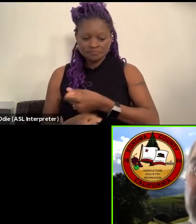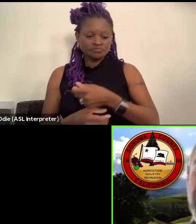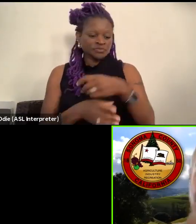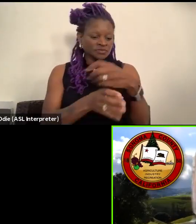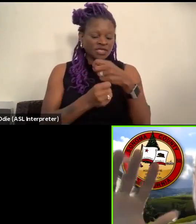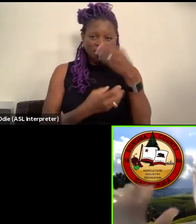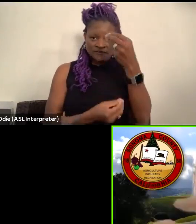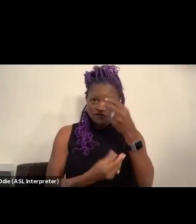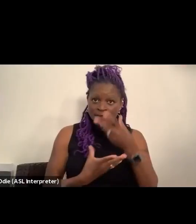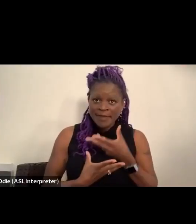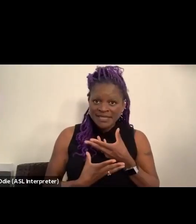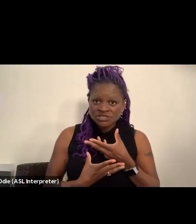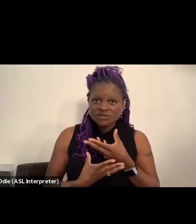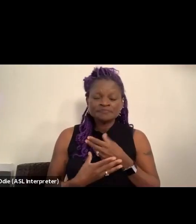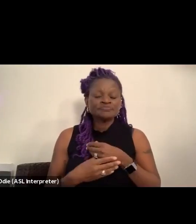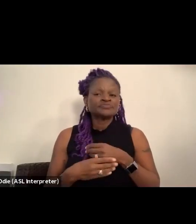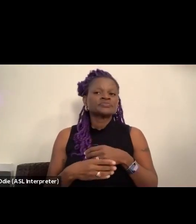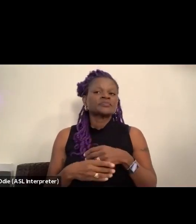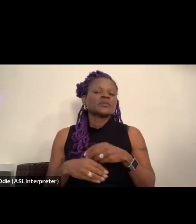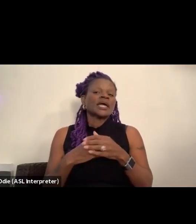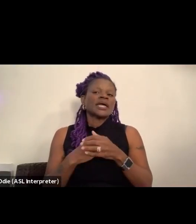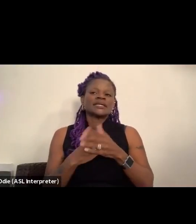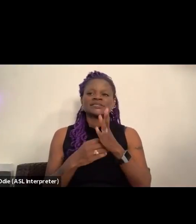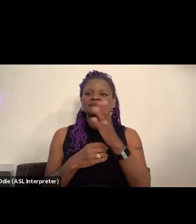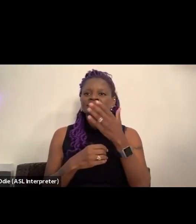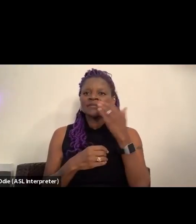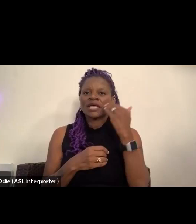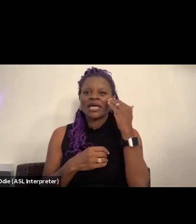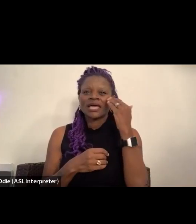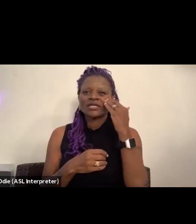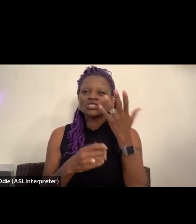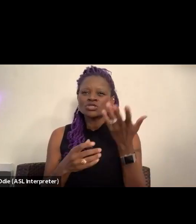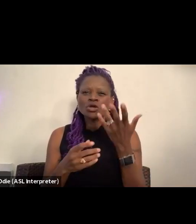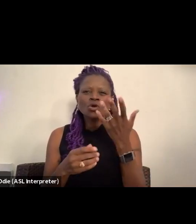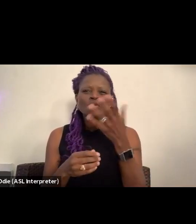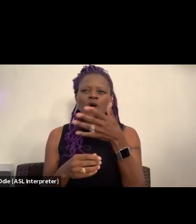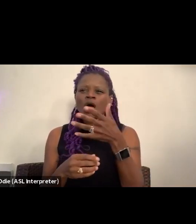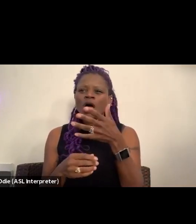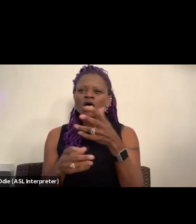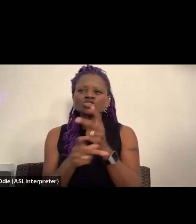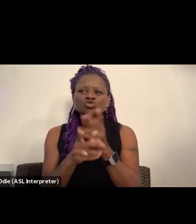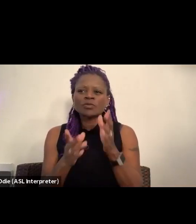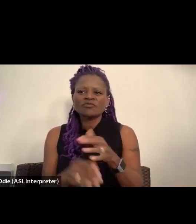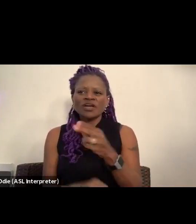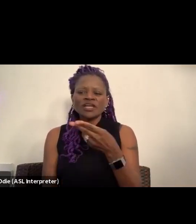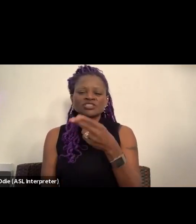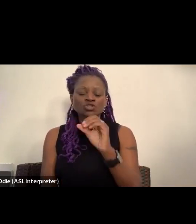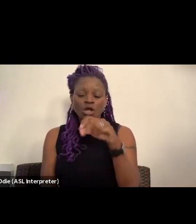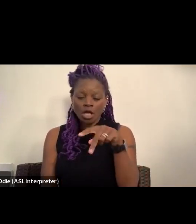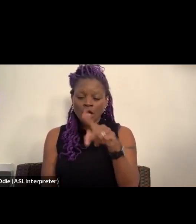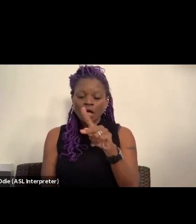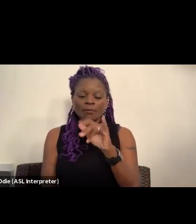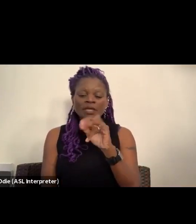And just a final call out, a supervisor Hopkins I don't know if you want to say it, but there was a wonderful event this weekend, South Park, with